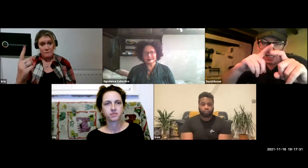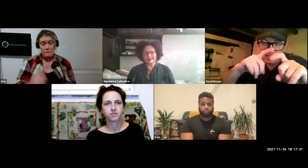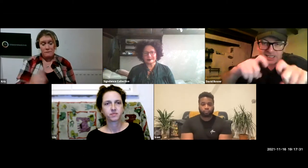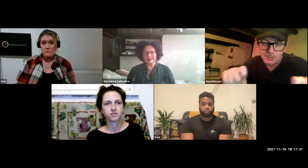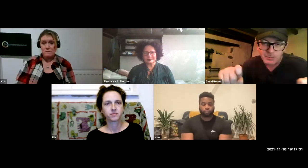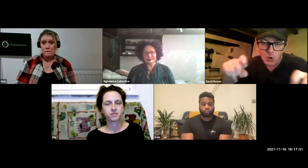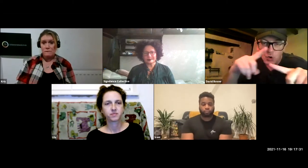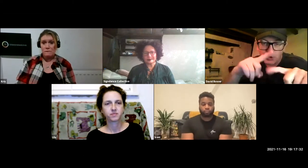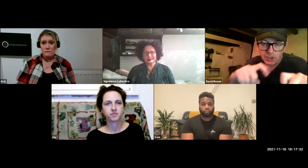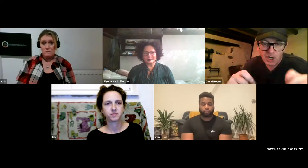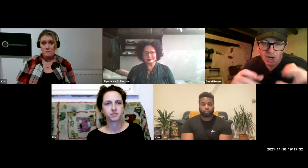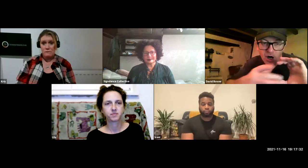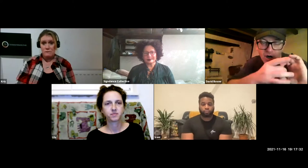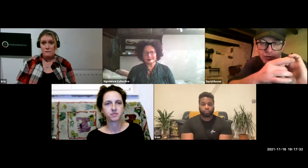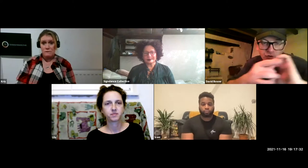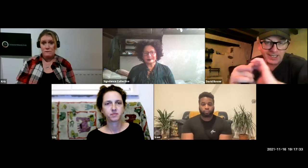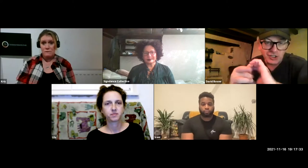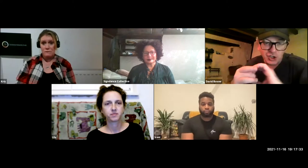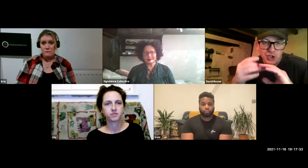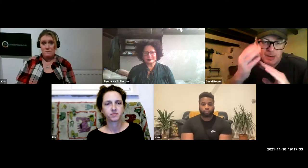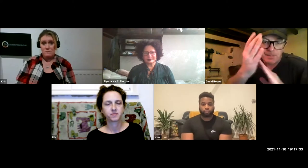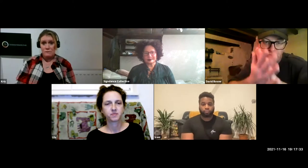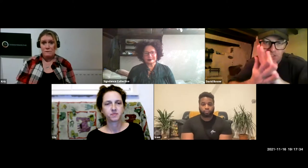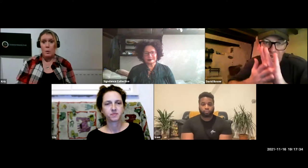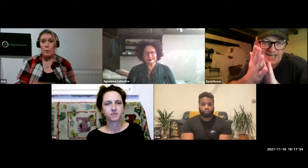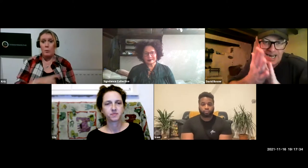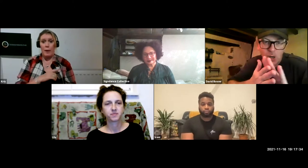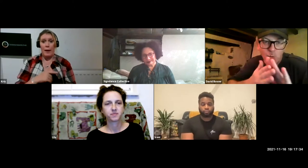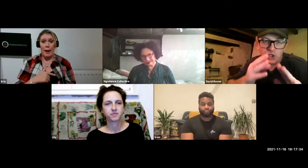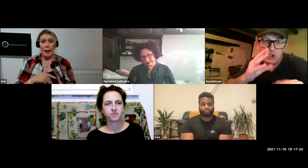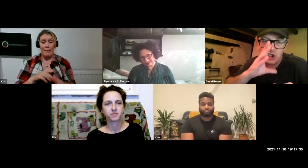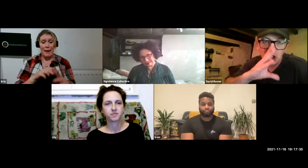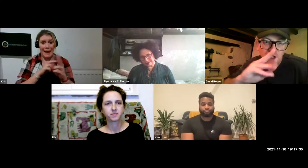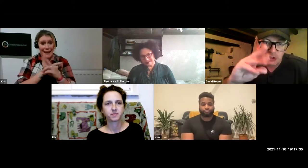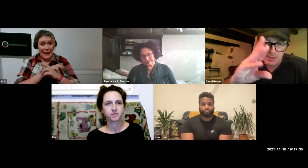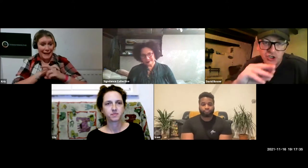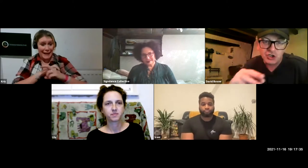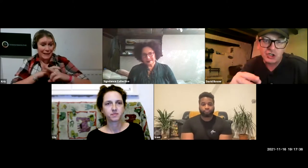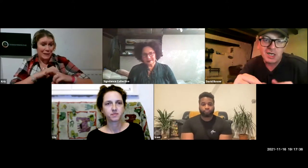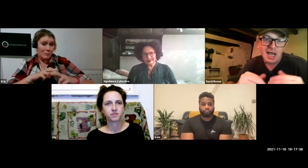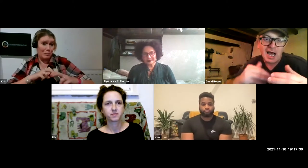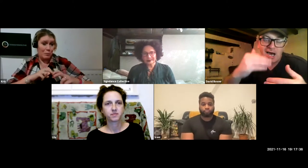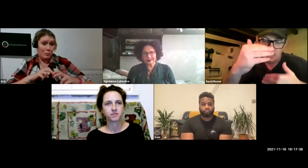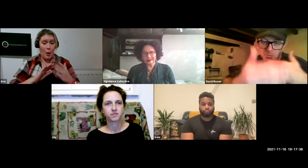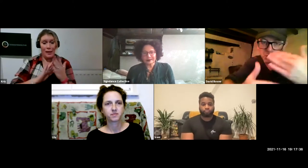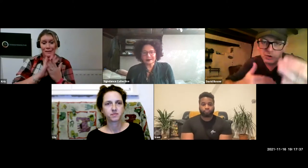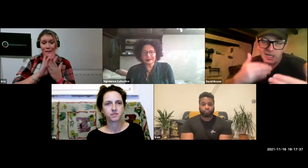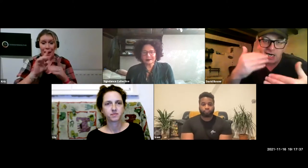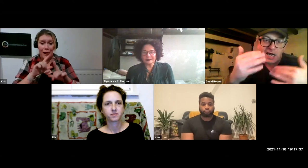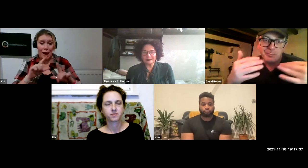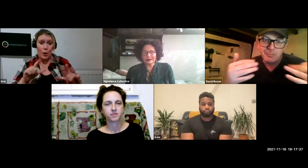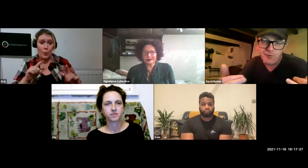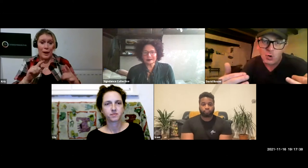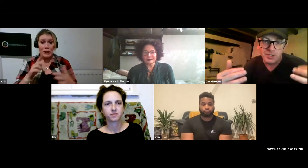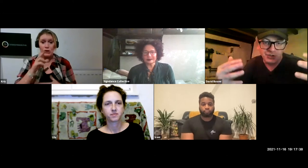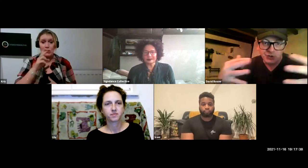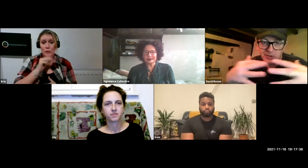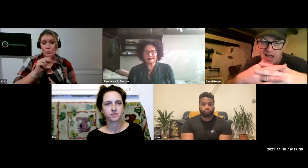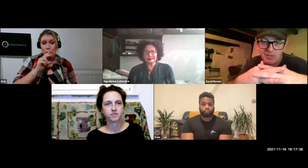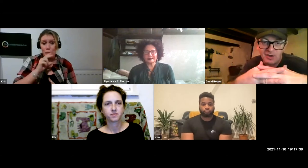And now I would like to pass you over to Isolte, I think we have having a question Q&A? Right? I will pass it over to Ju. Thank you, the first thing I am going to do is oh, Kris to switch, Kris to turn her video on, I will